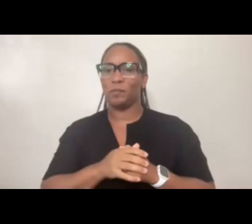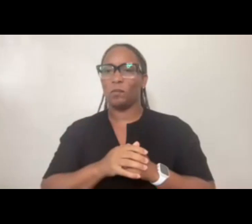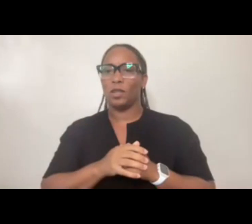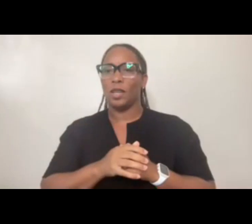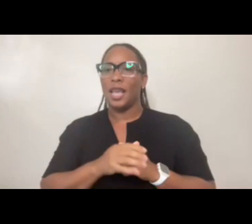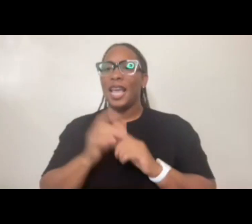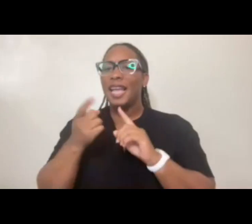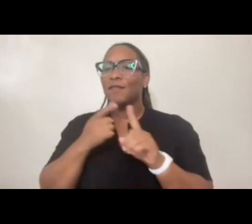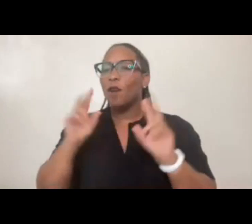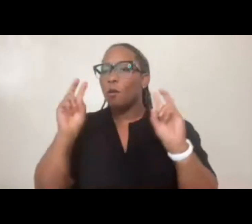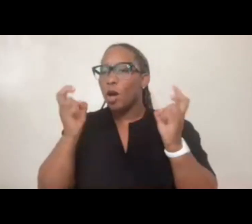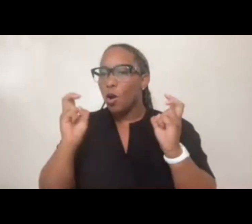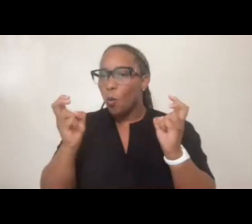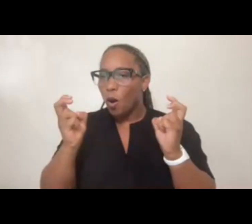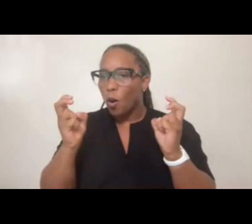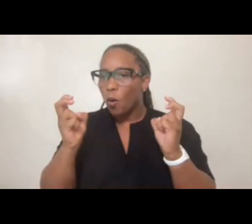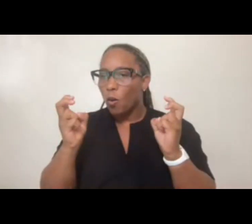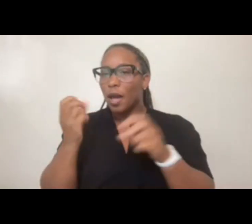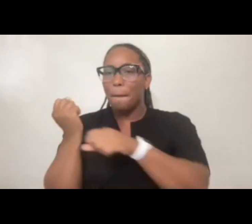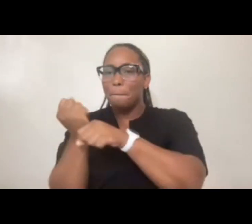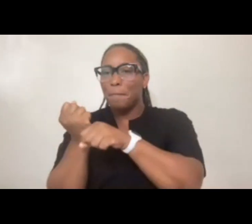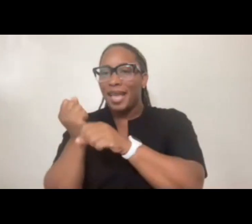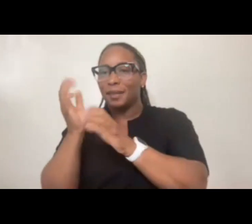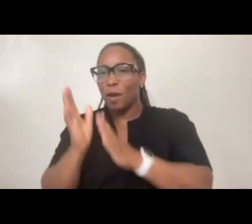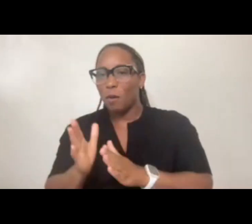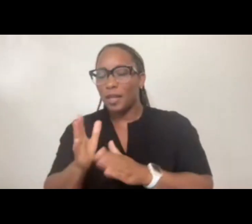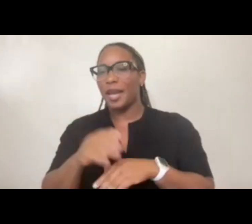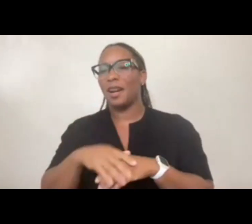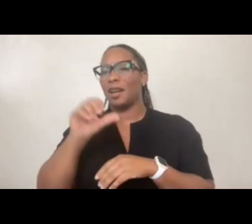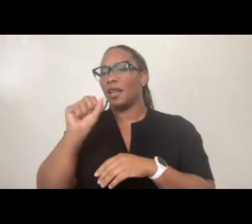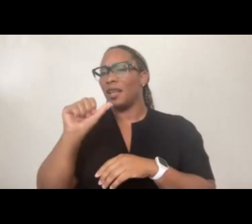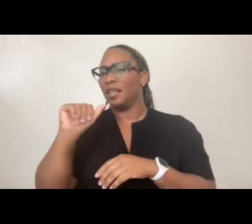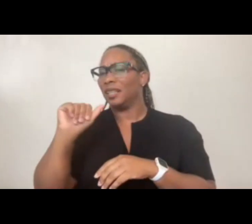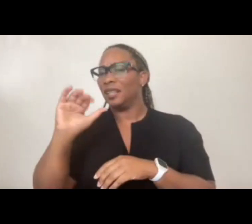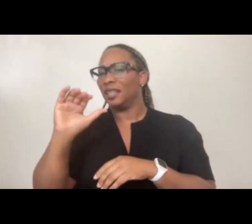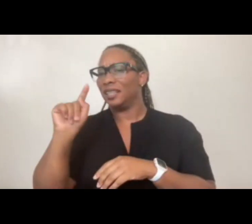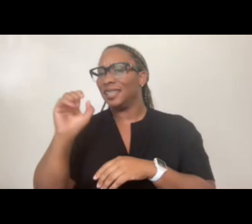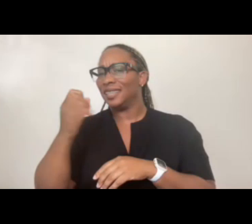It actually comes from a quote from baseball player Satchel Paige. Perhaps some of you know this already.